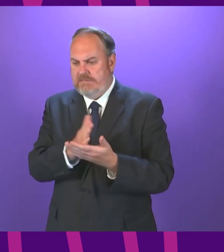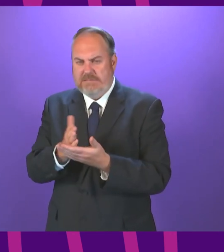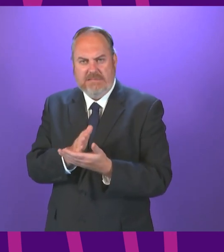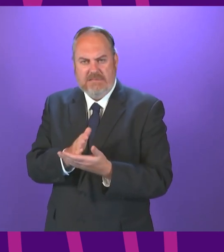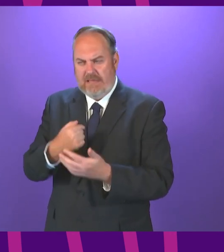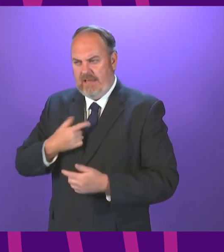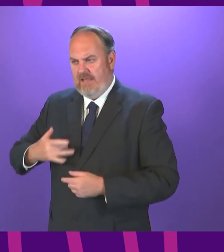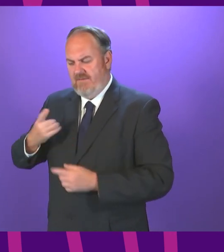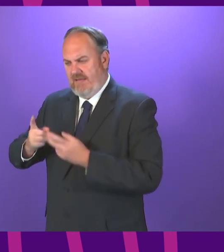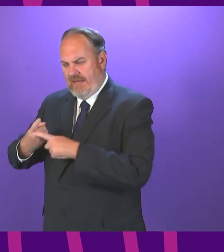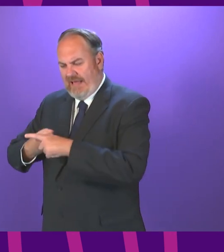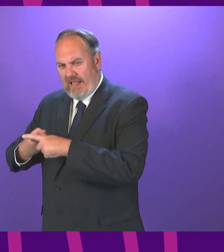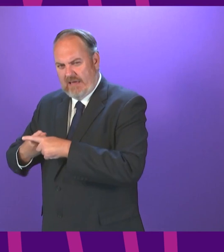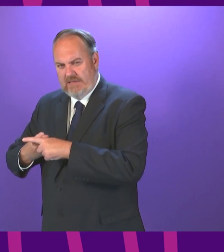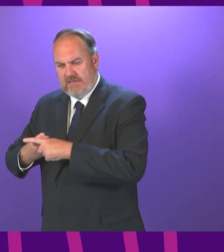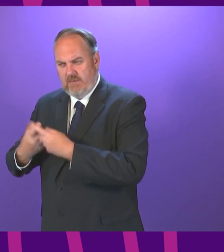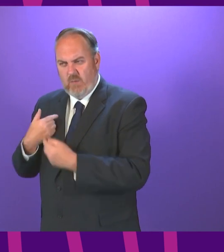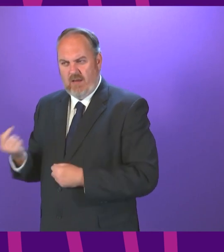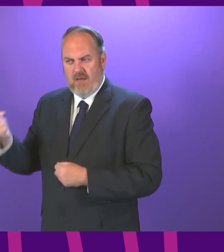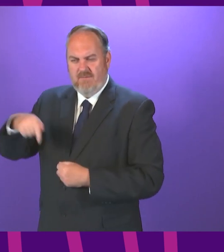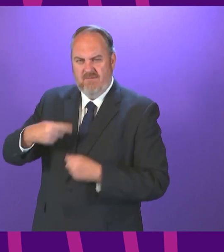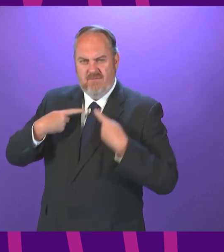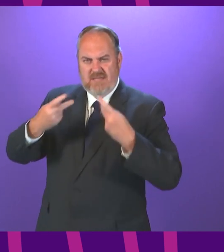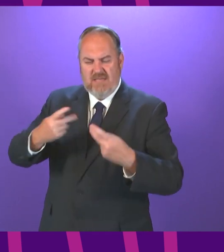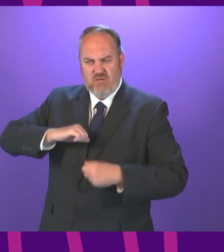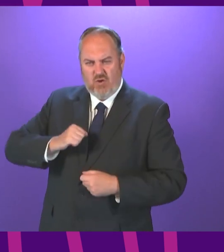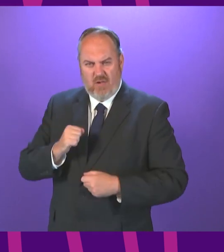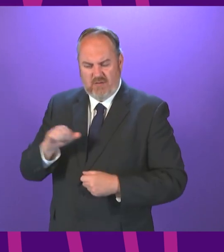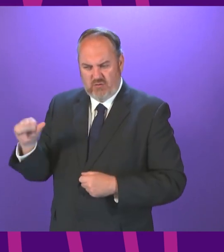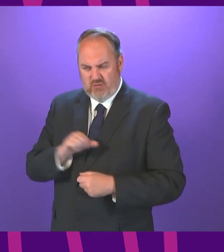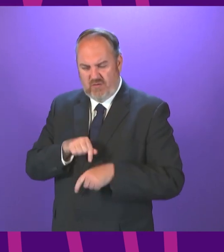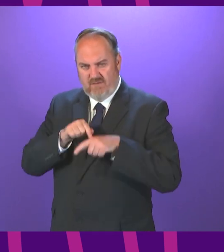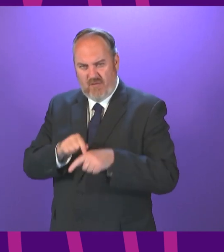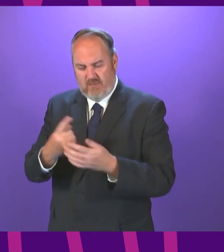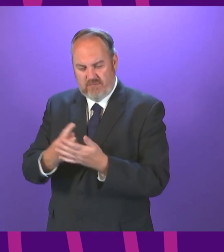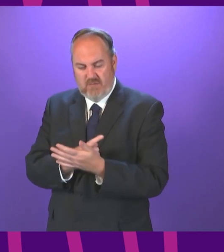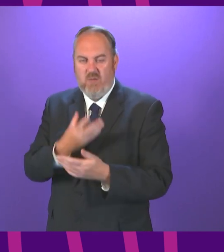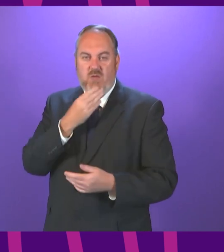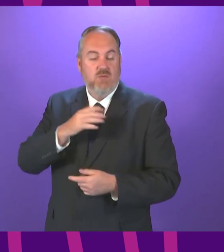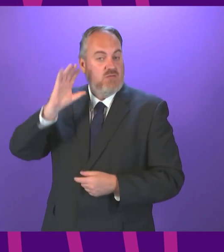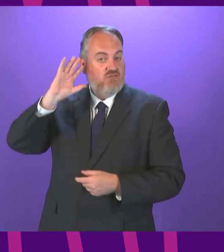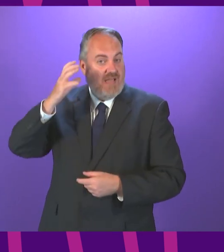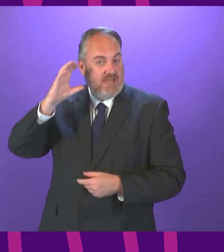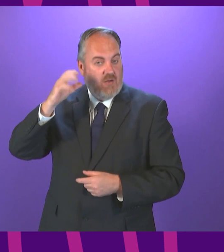UK. We have sought, through our marketing, radio and television advertising campaigns, and through